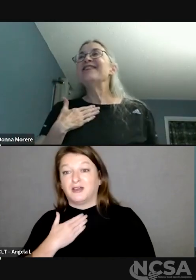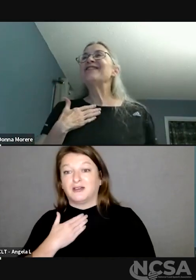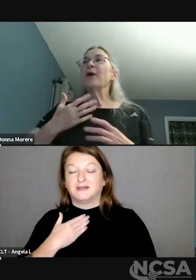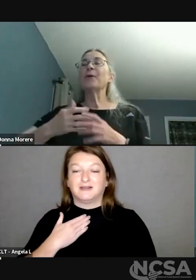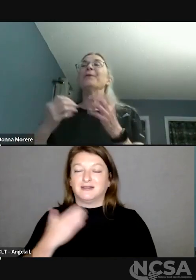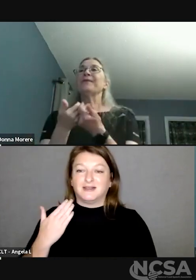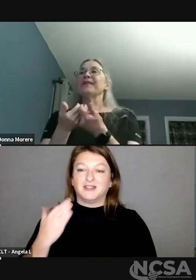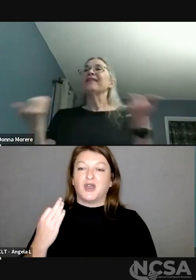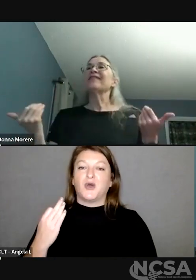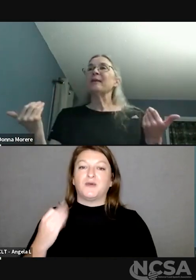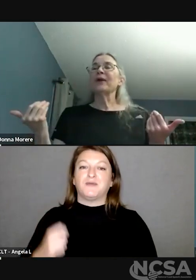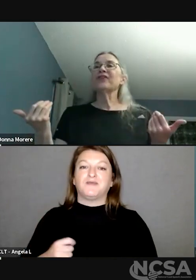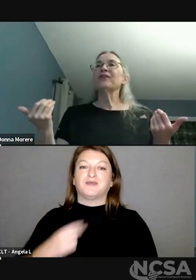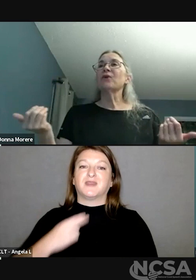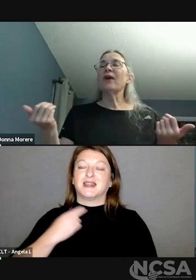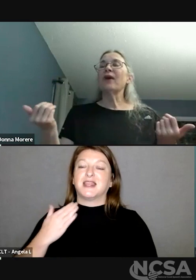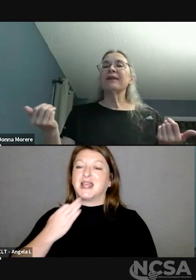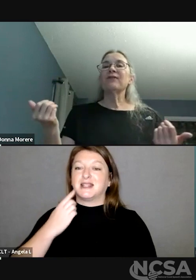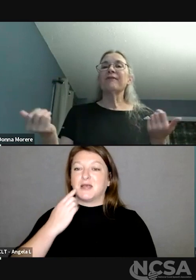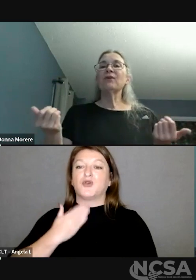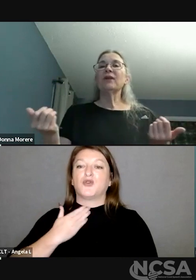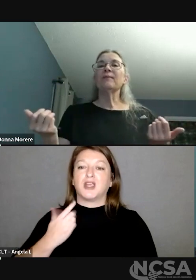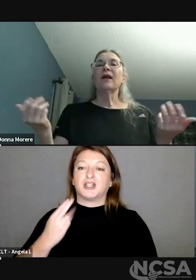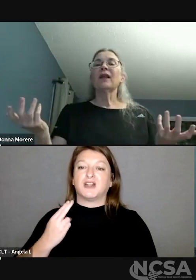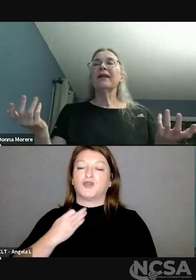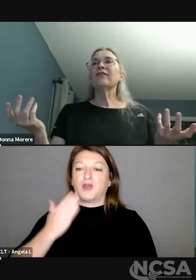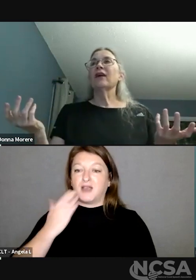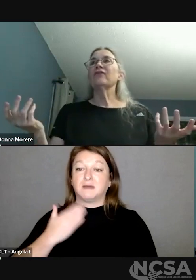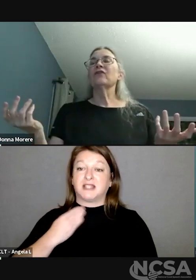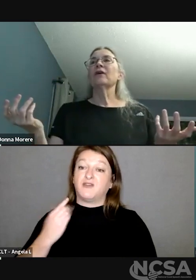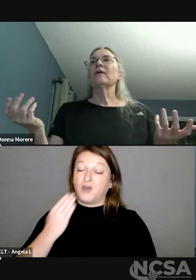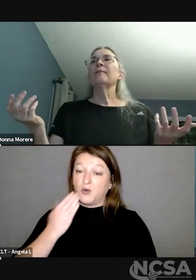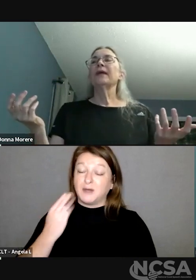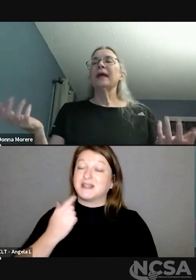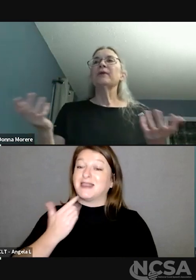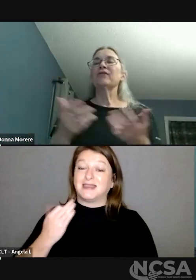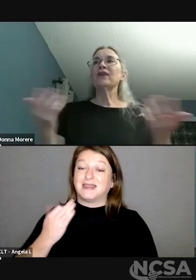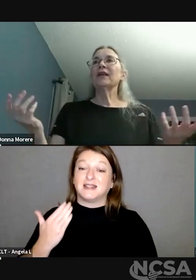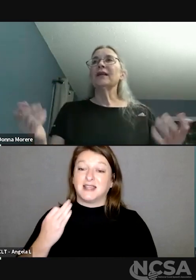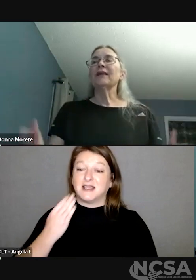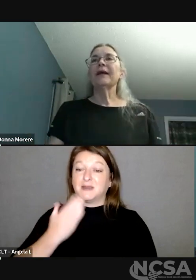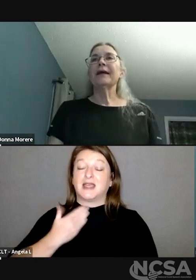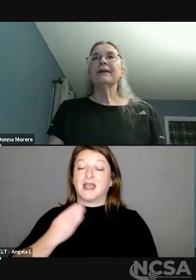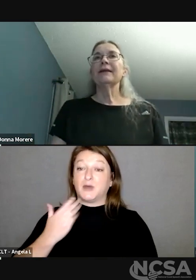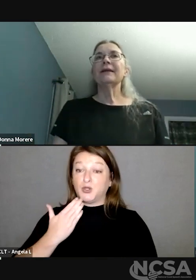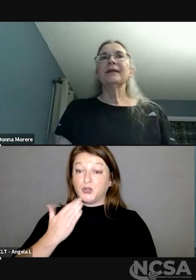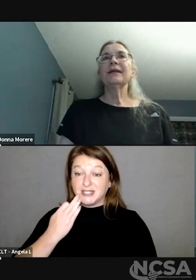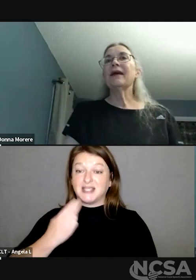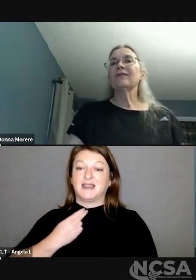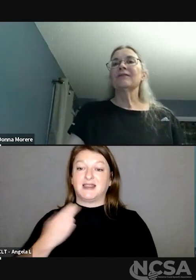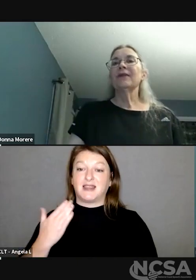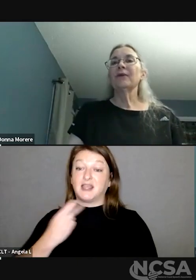So, that separation of the graphemes and phonemes lets us be able to see that yes, yeah,